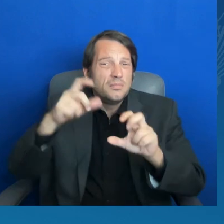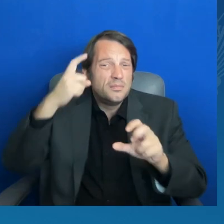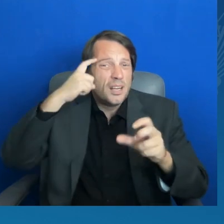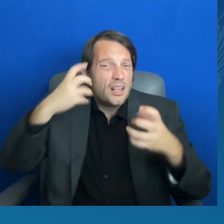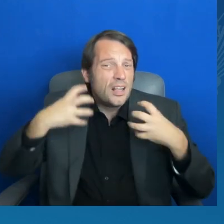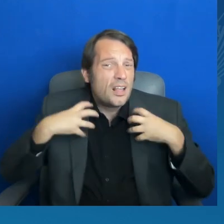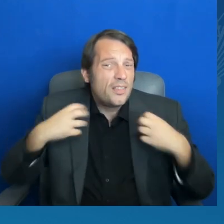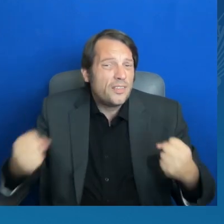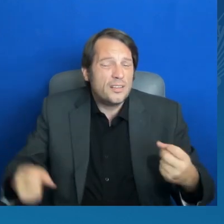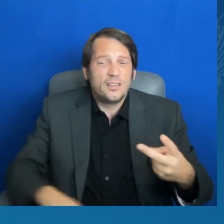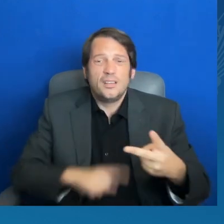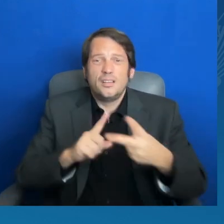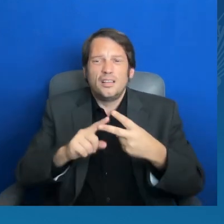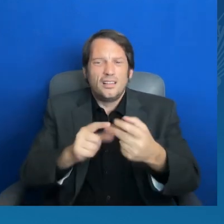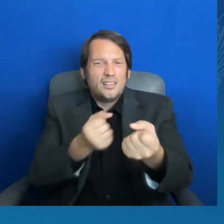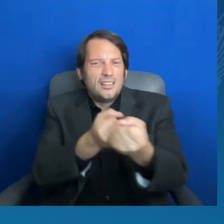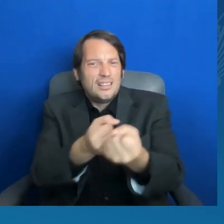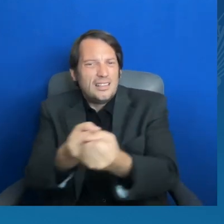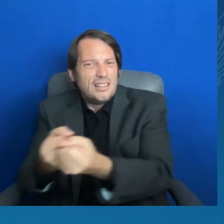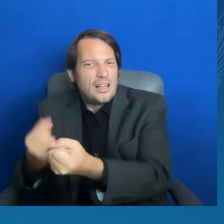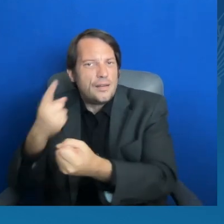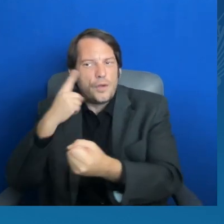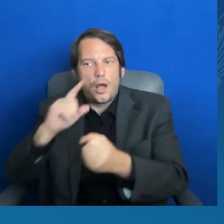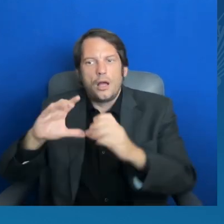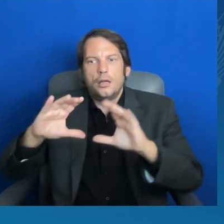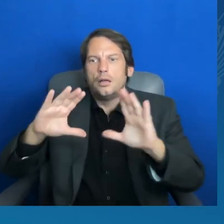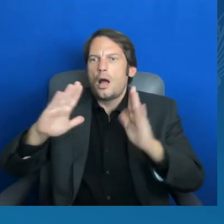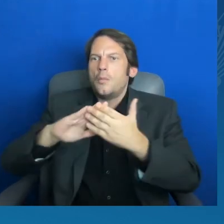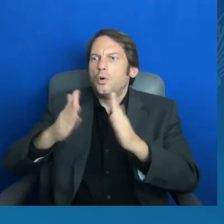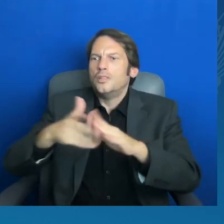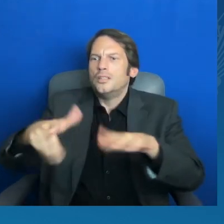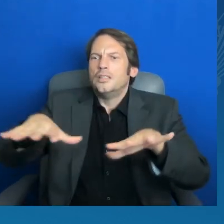Ms. Ferrell-Zabala: Incredible. The Vice President: And -- and, you know,